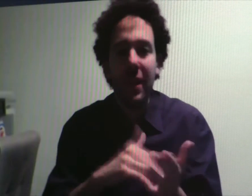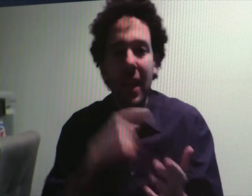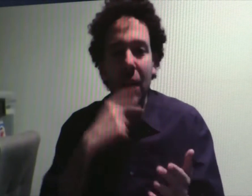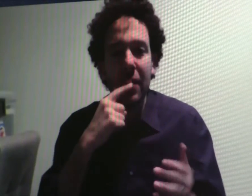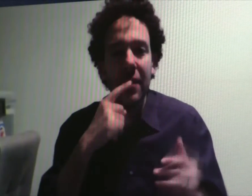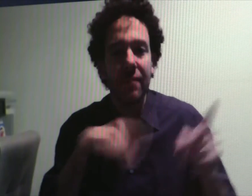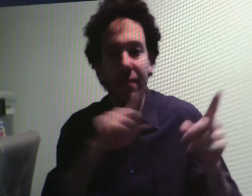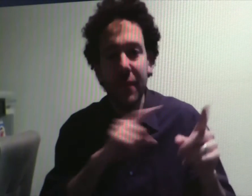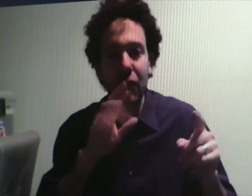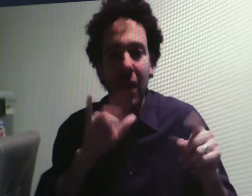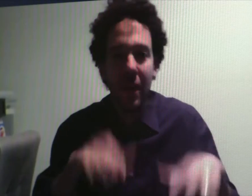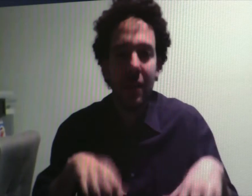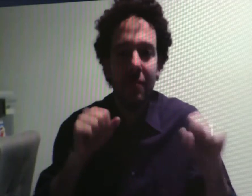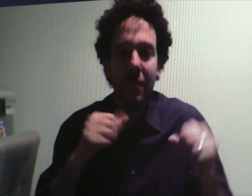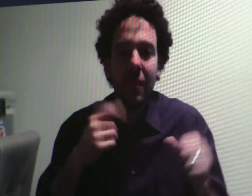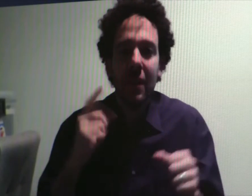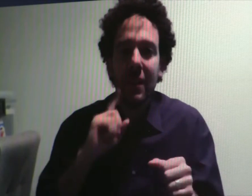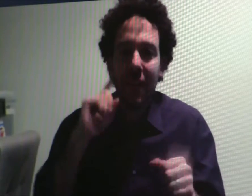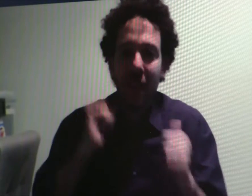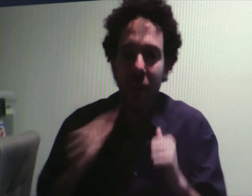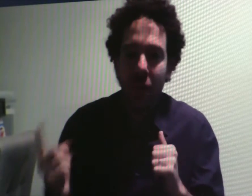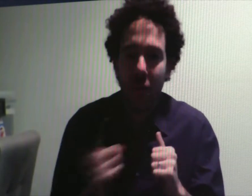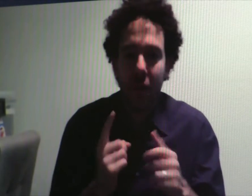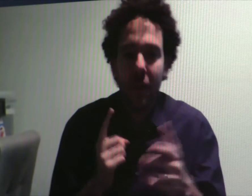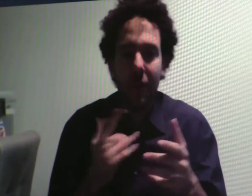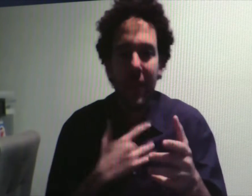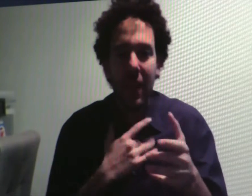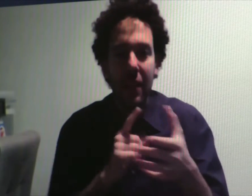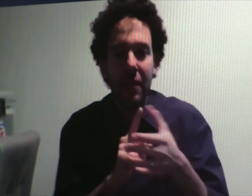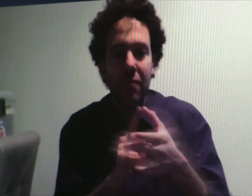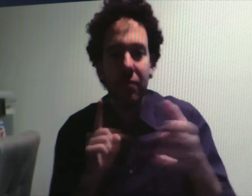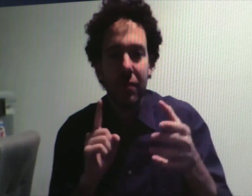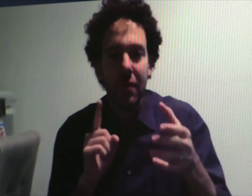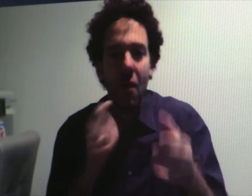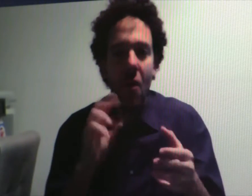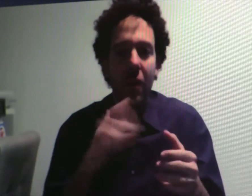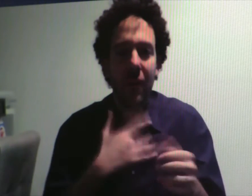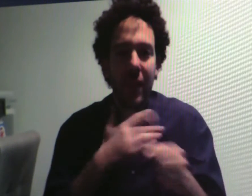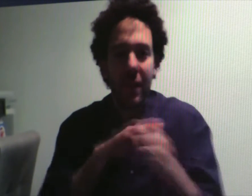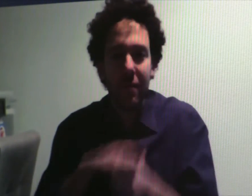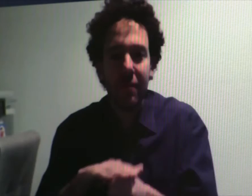Quite often hearing theatre companies would hire a Deaf performer, sometimes the Deaf actor would feel isolated or left out,